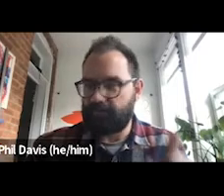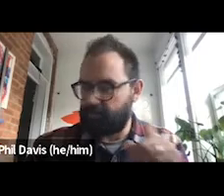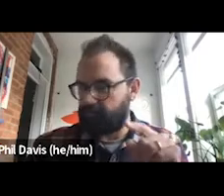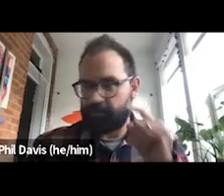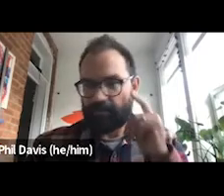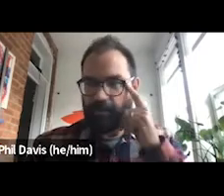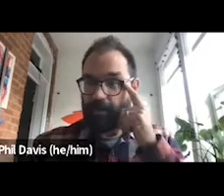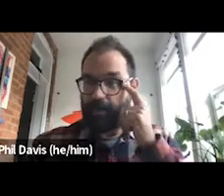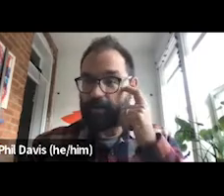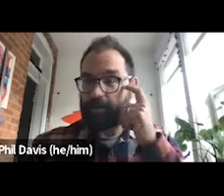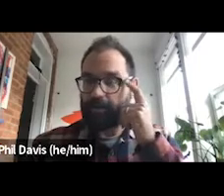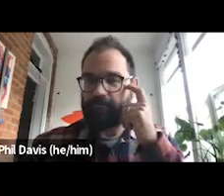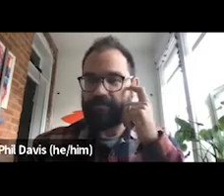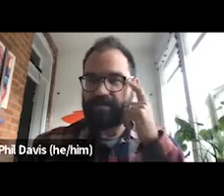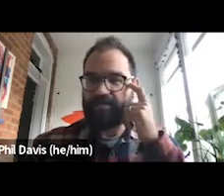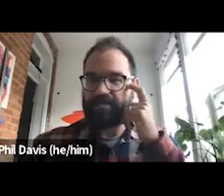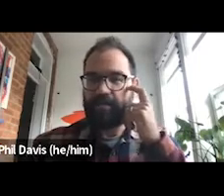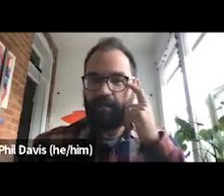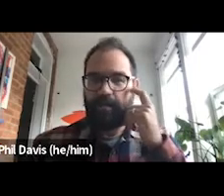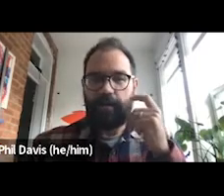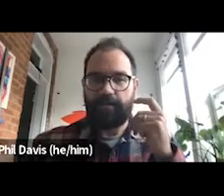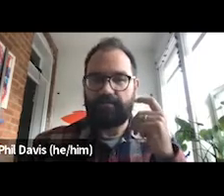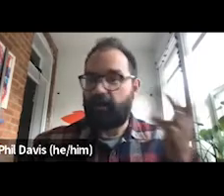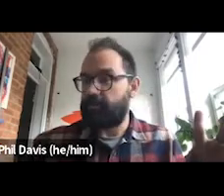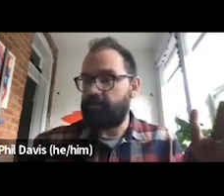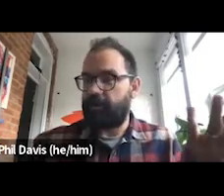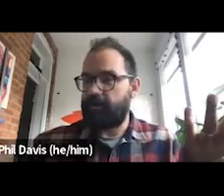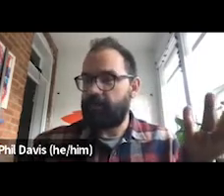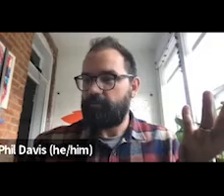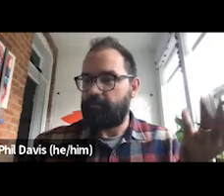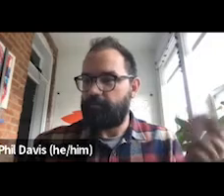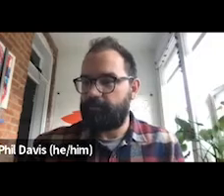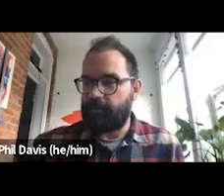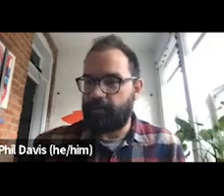Students from different area universities taught people how to animate.